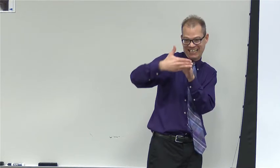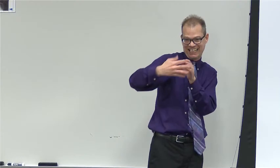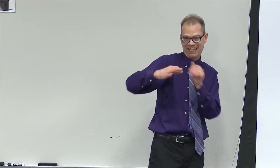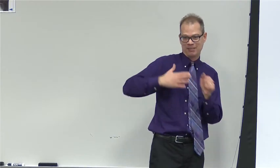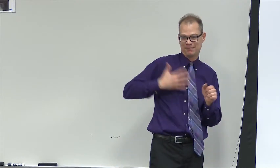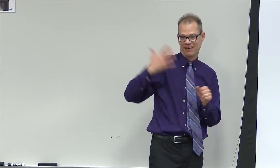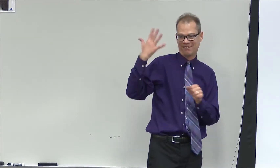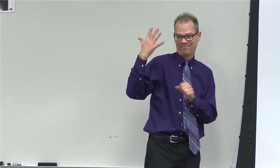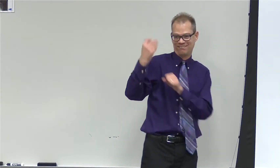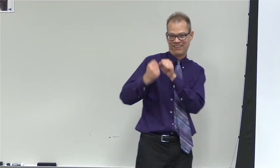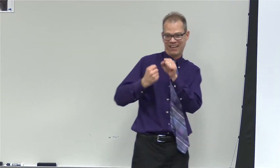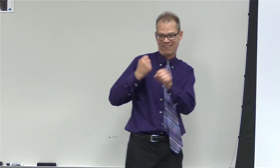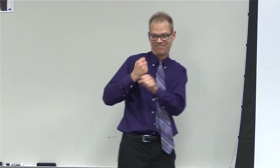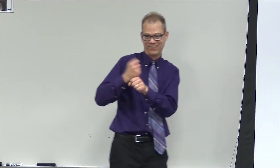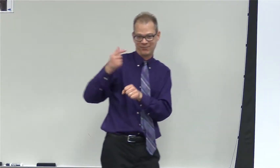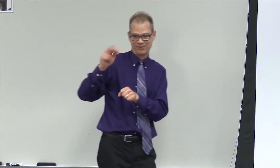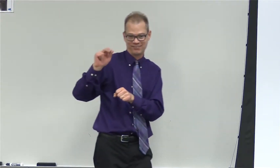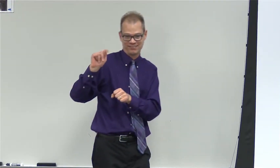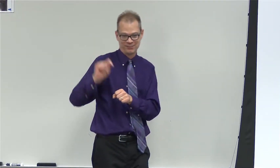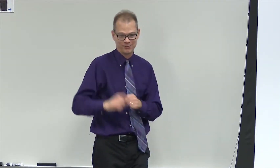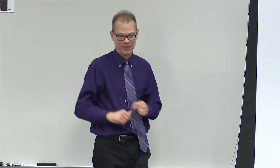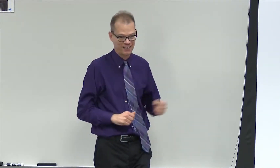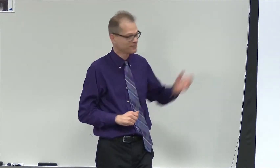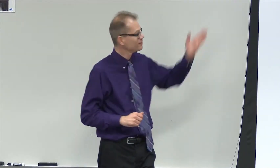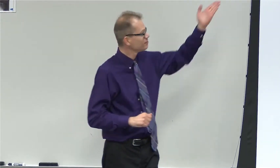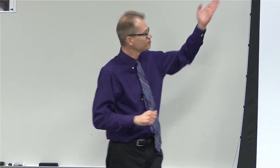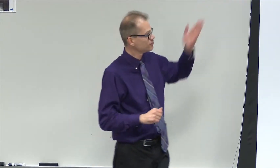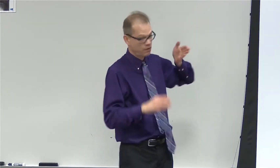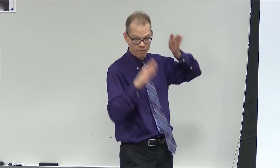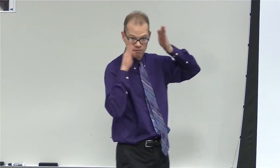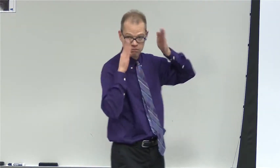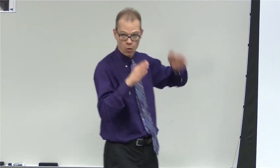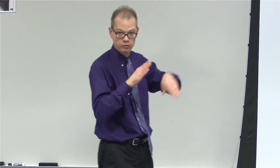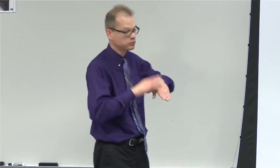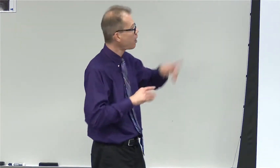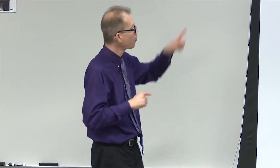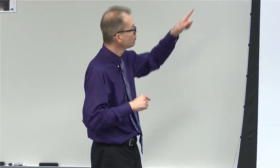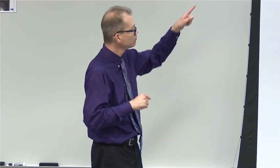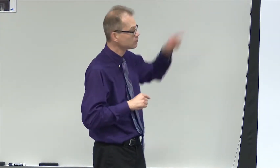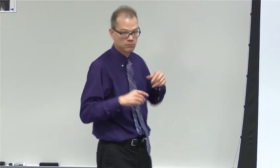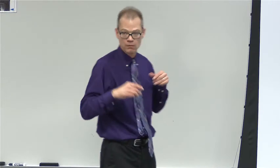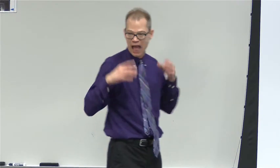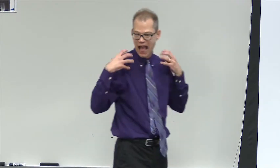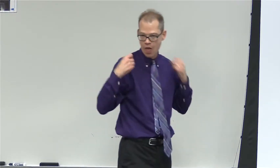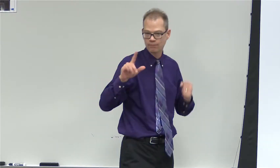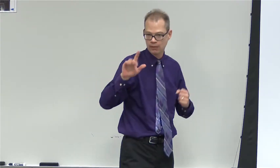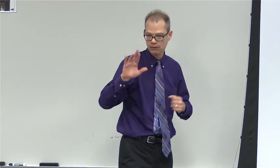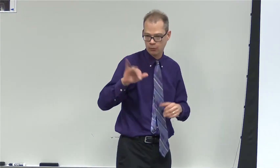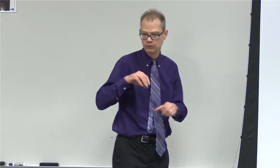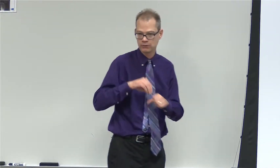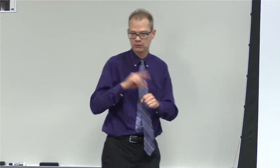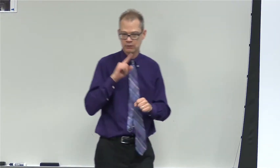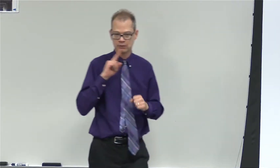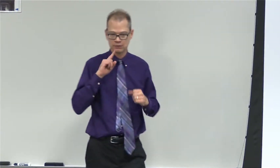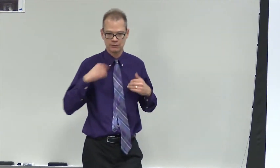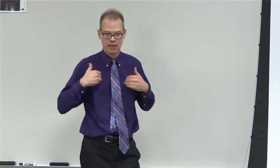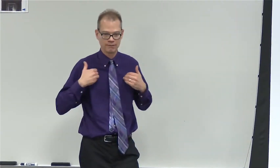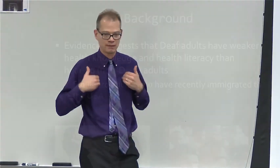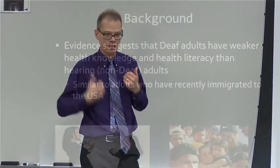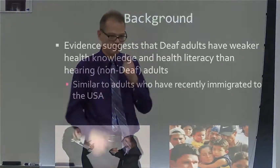I'm nearing the end of my 5-year grant, and I focus on health literacy of deaf adolescents.